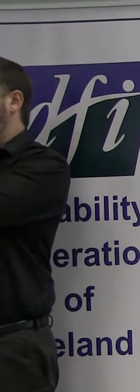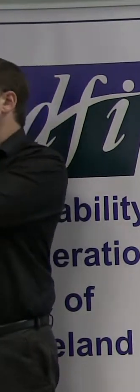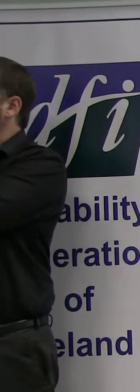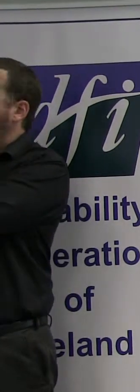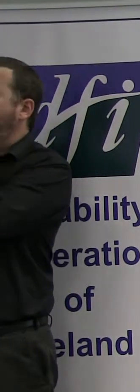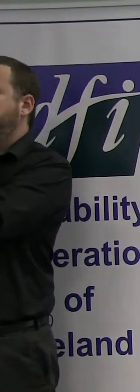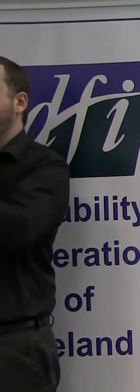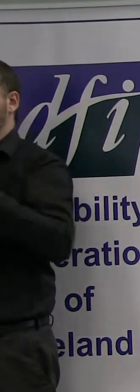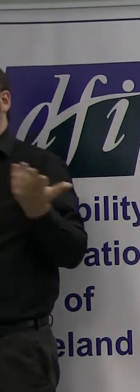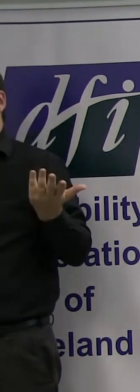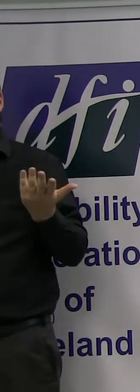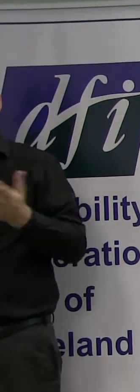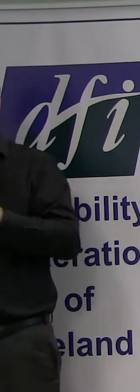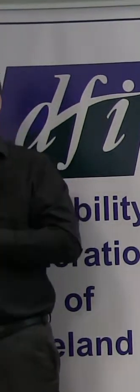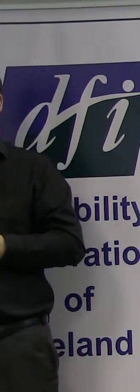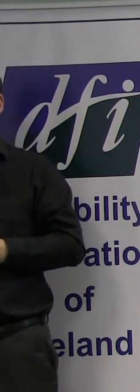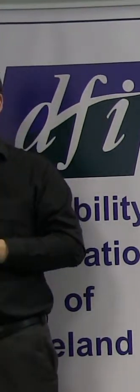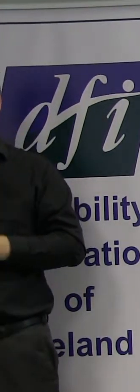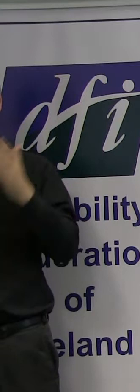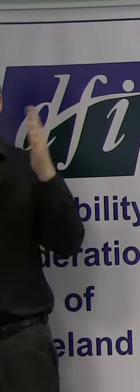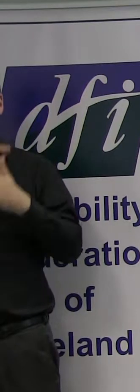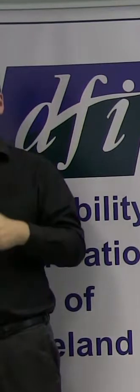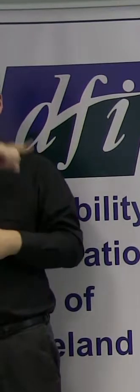private sector has no interests English so a group of people look home together